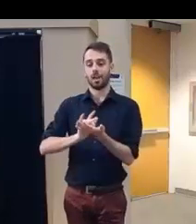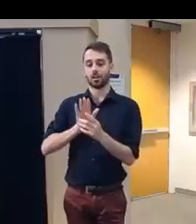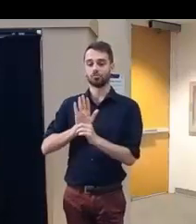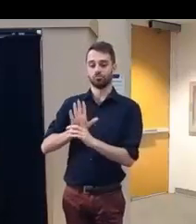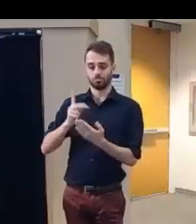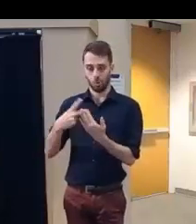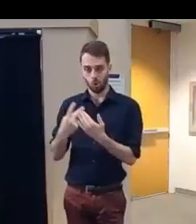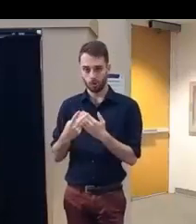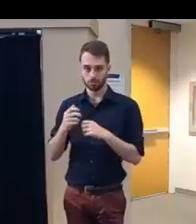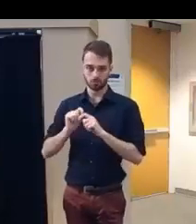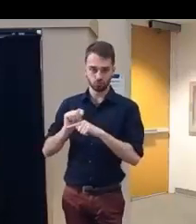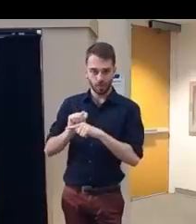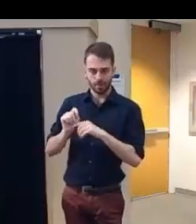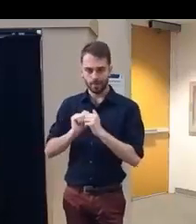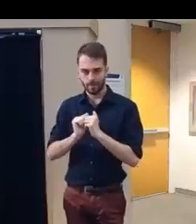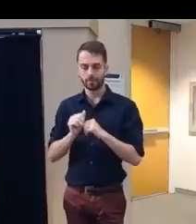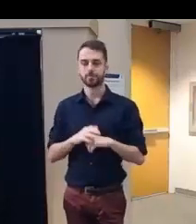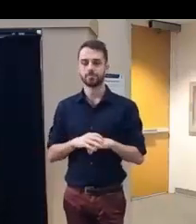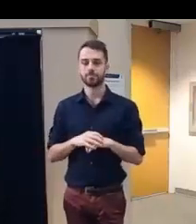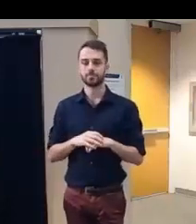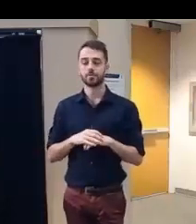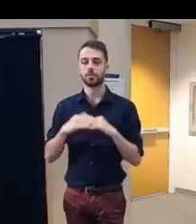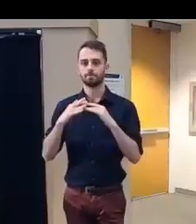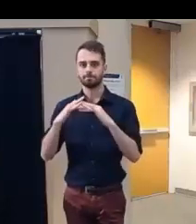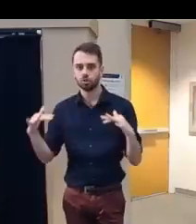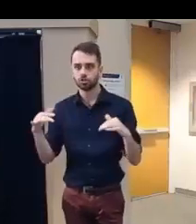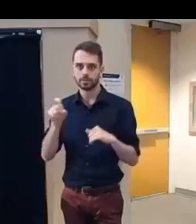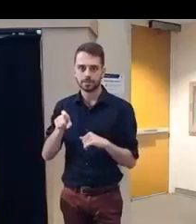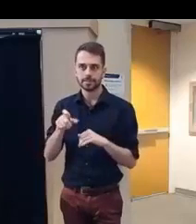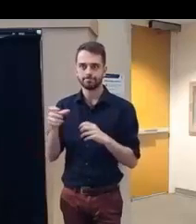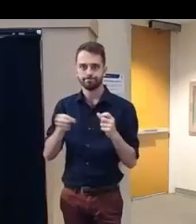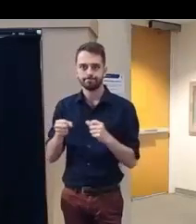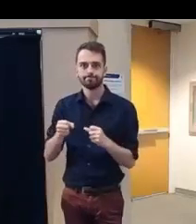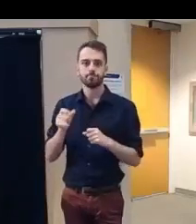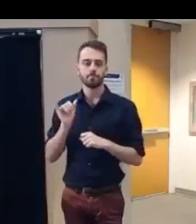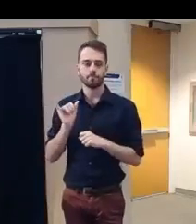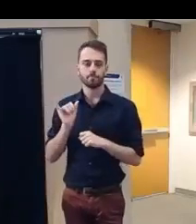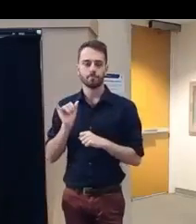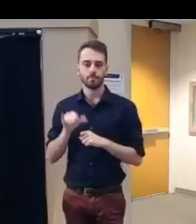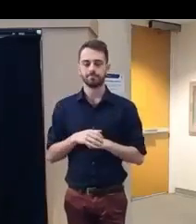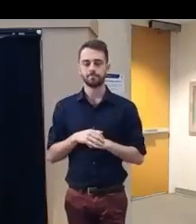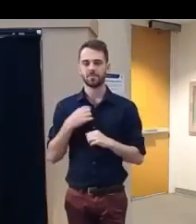um some diversity equity and inclusion initiatives that we have going on um I'm not going to be able